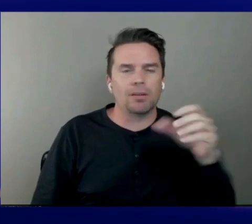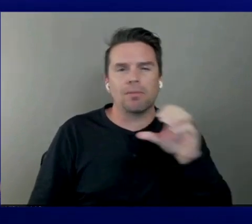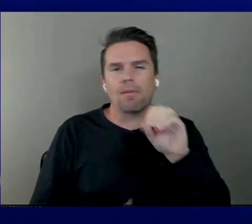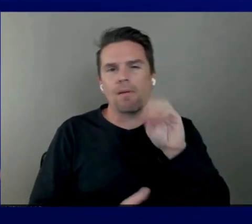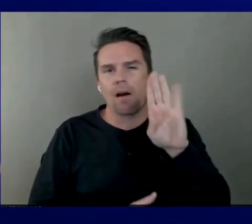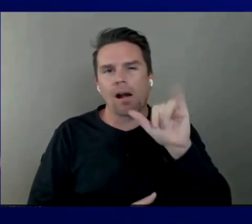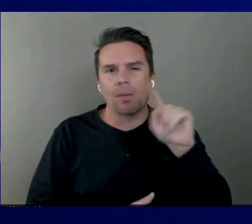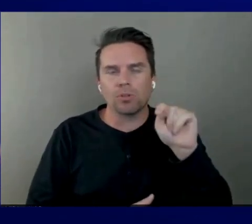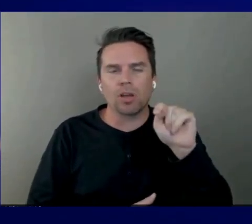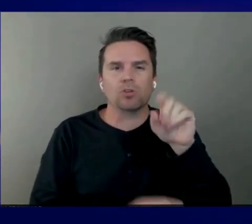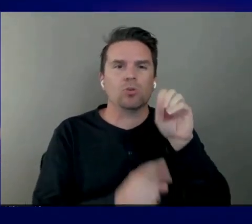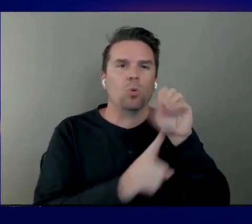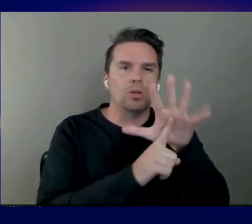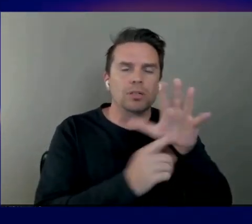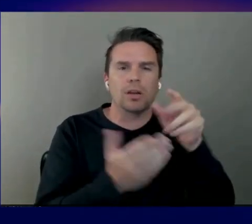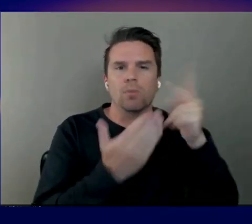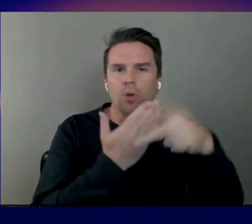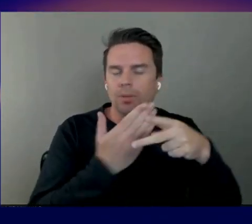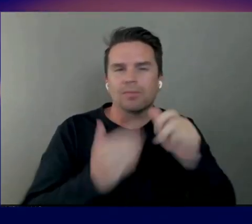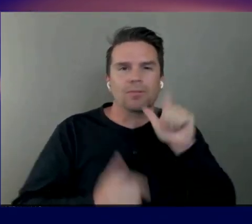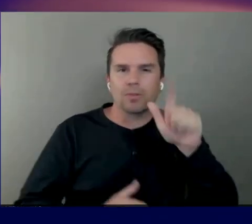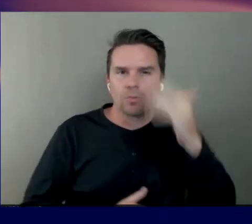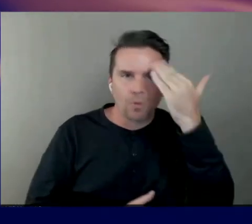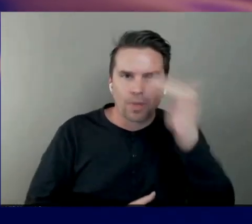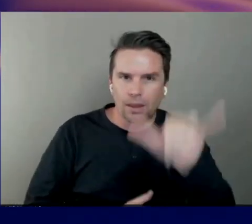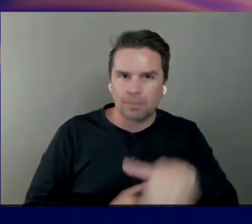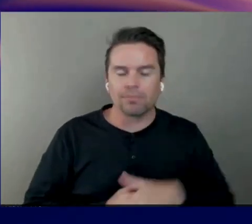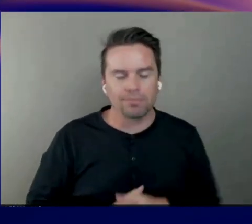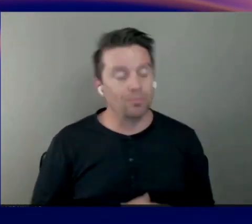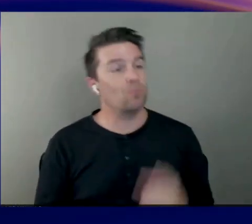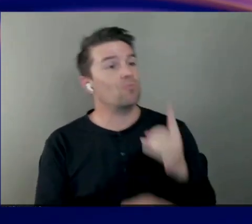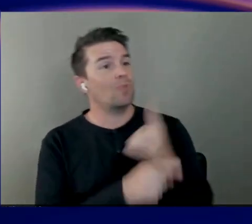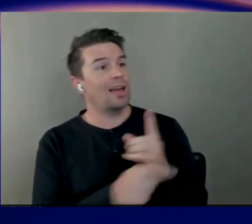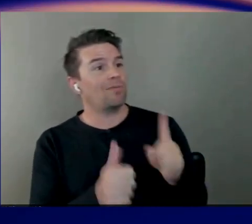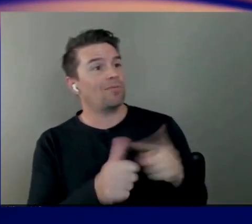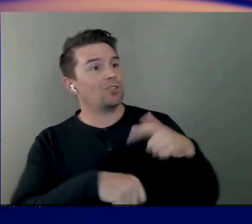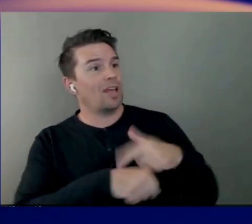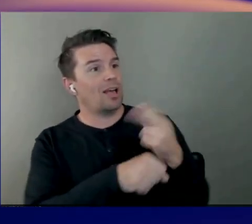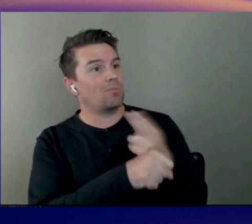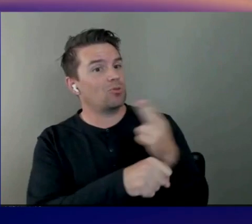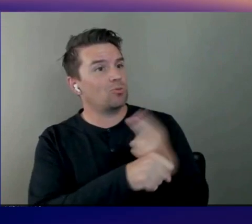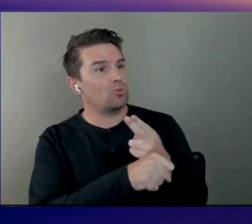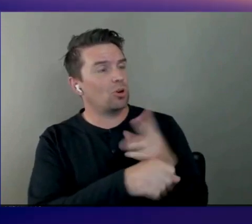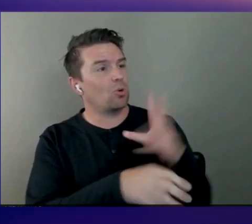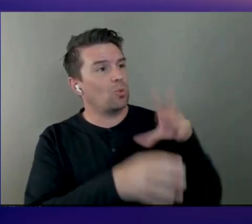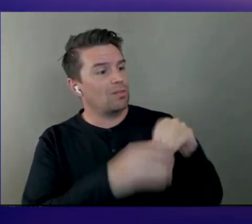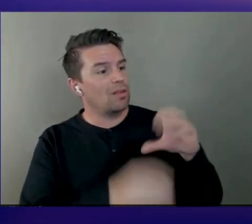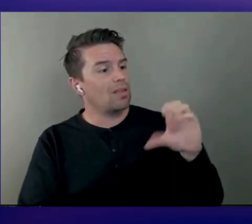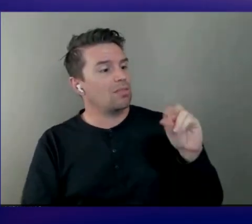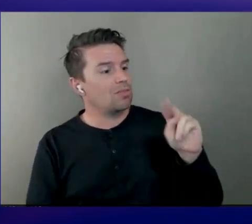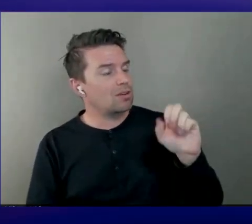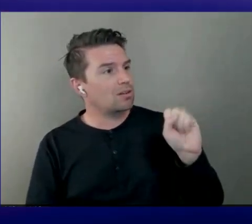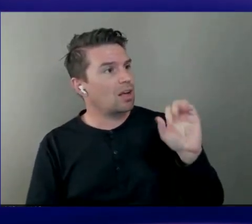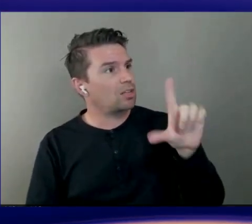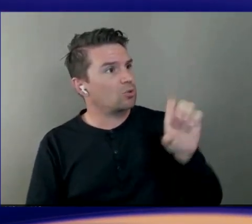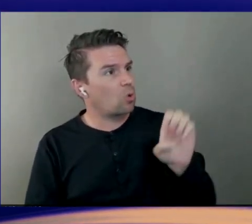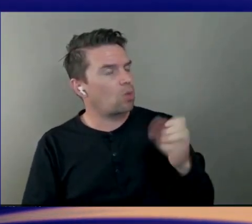And with our new first-time user flow in the console we've actually made that easier than ever. So even if you don't have a ton of coding experience